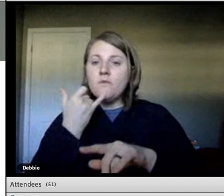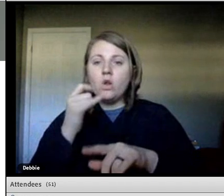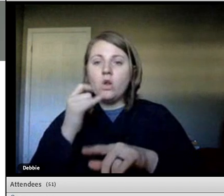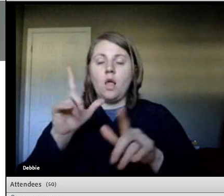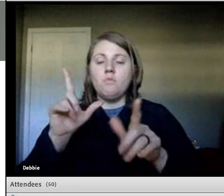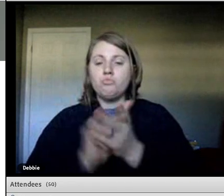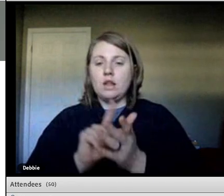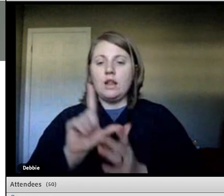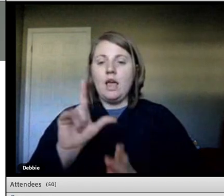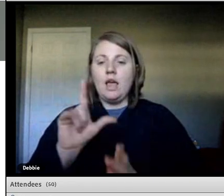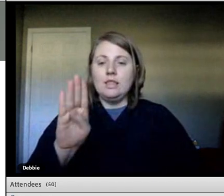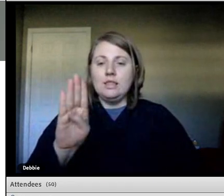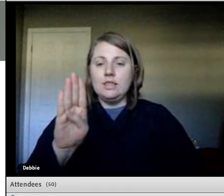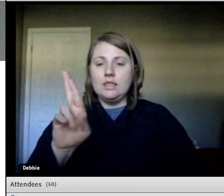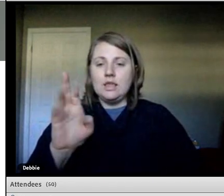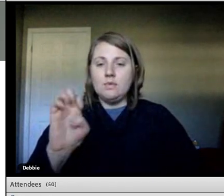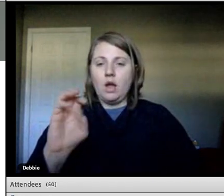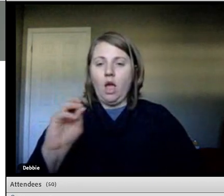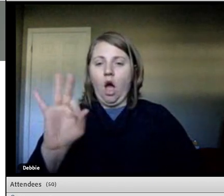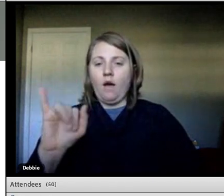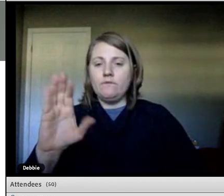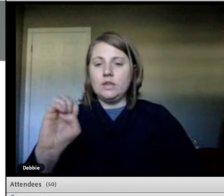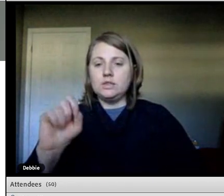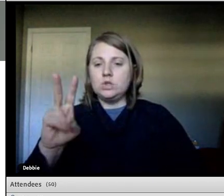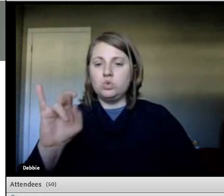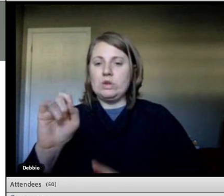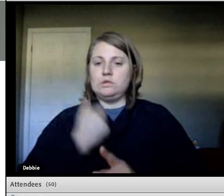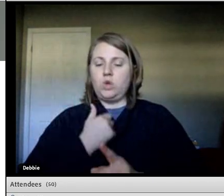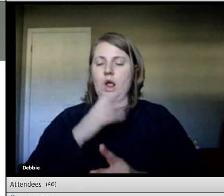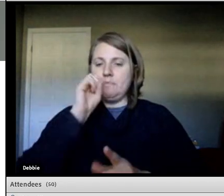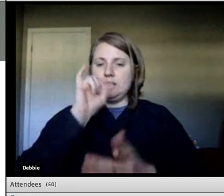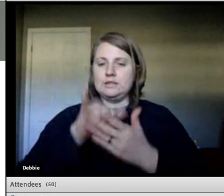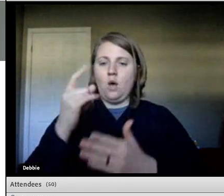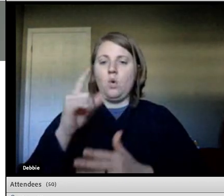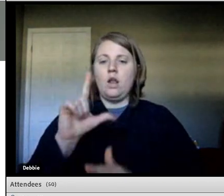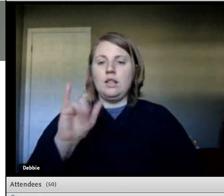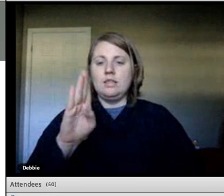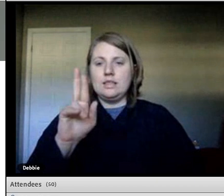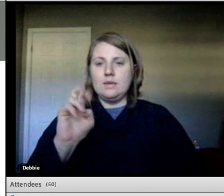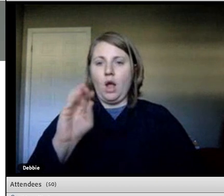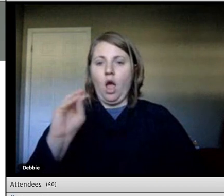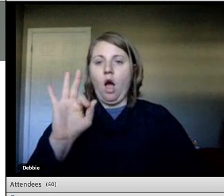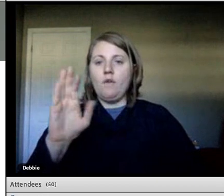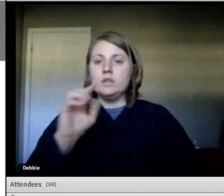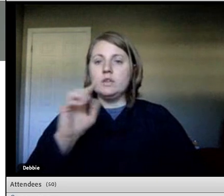LibreOffice is an alternative to Office, and they have an alternative.